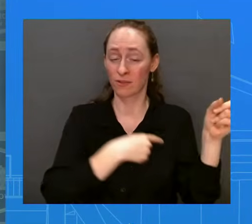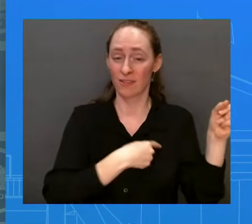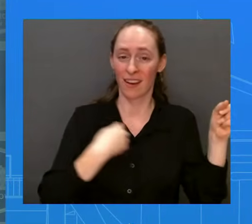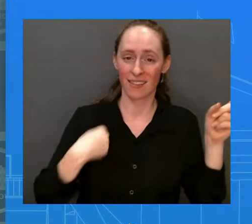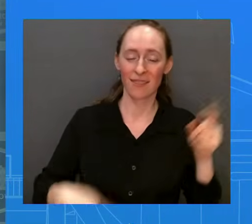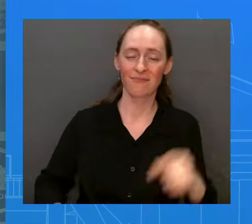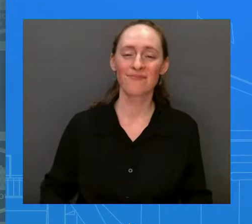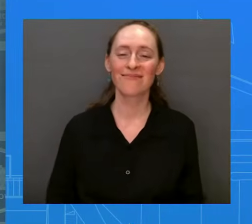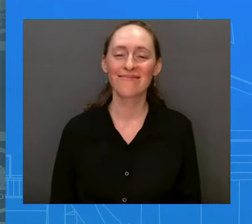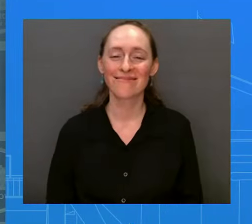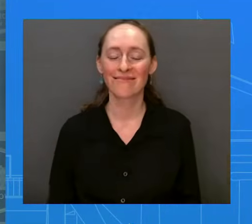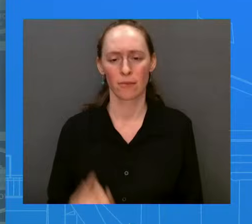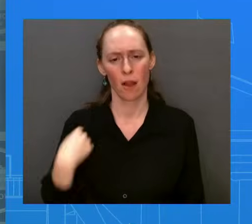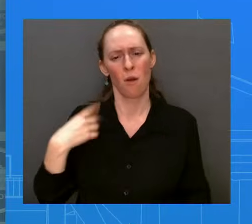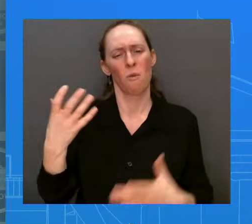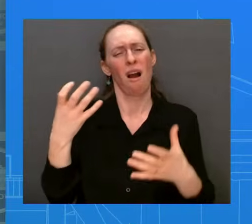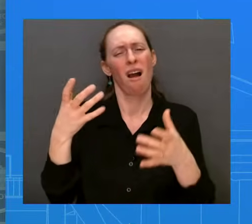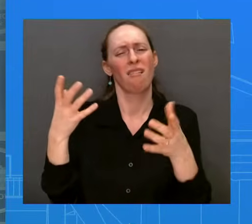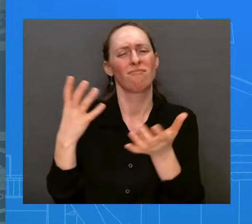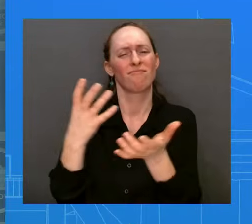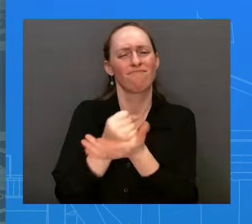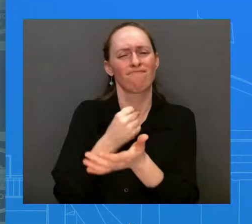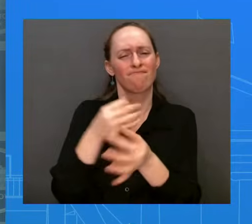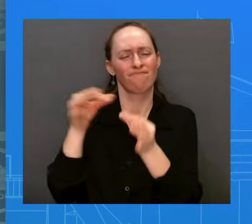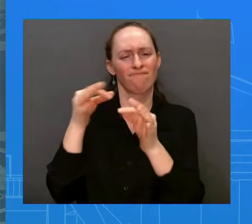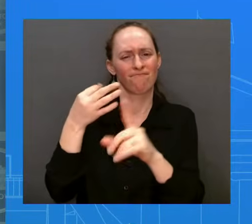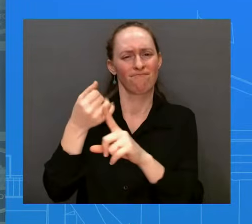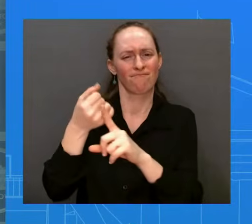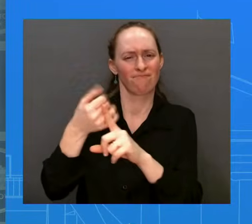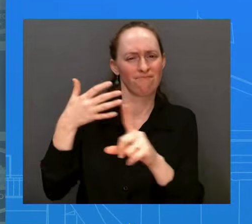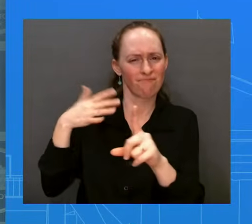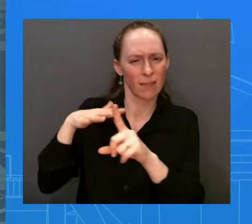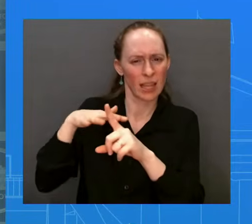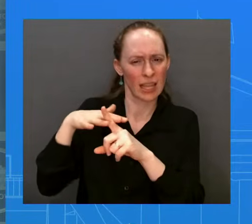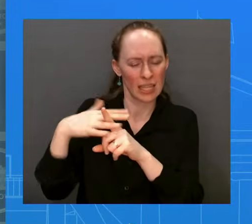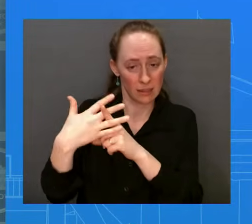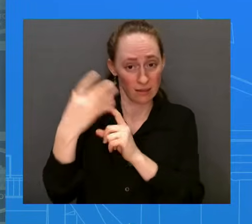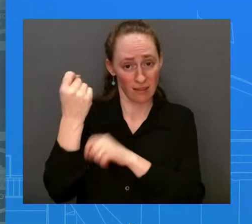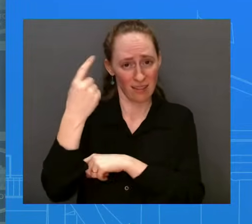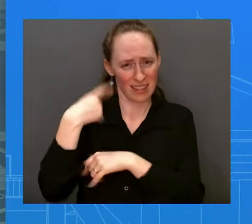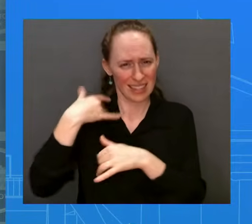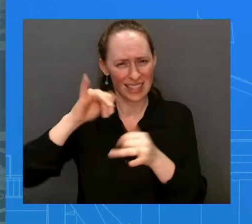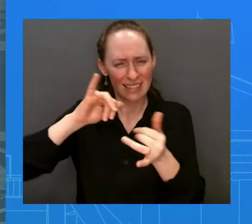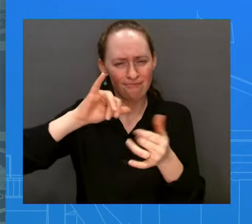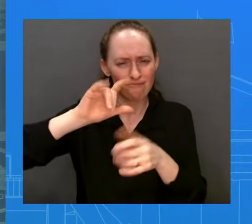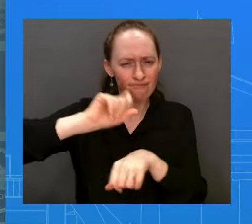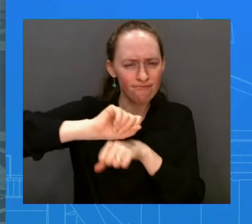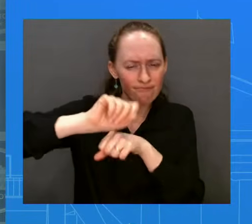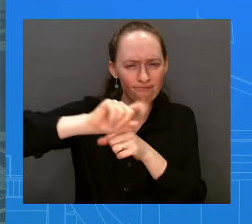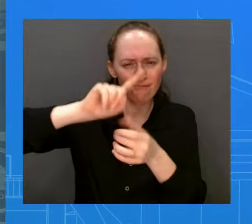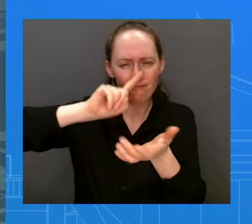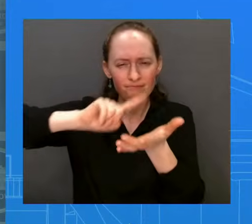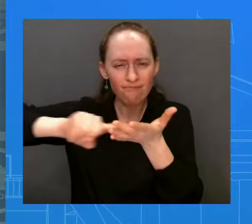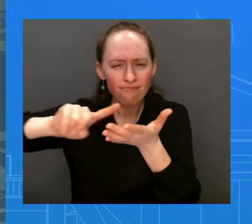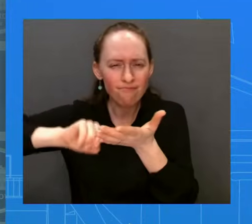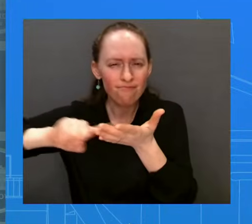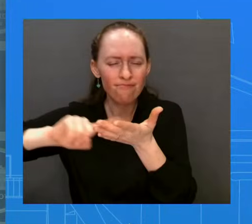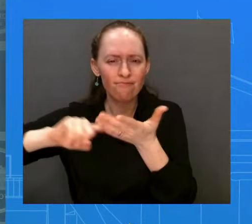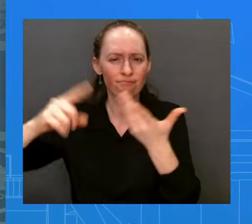the issue of high-altitude, low-speed craft. Now, let me start with the Chinese program. When President Biden came into office,